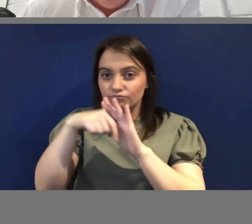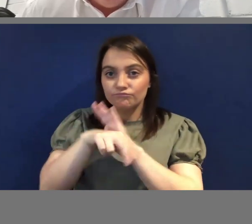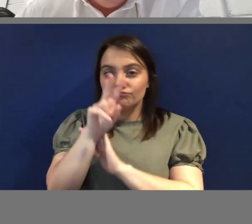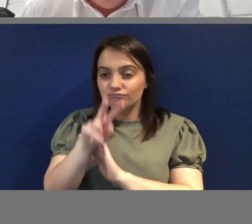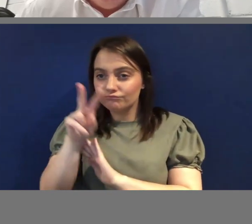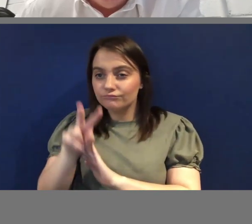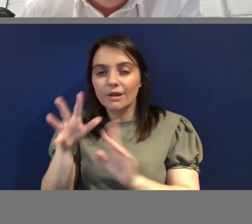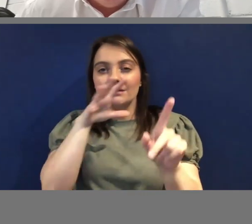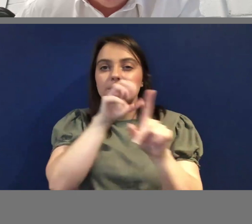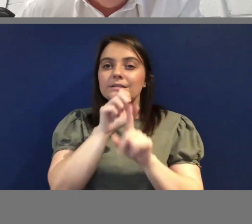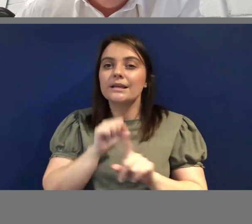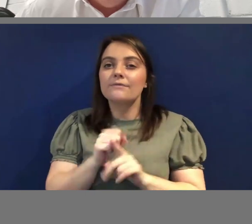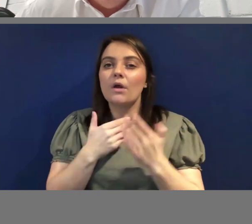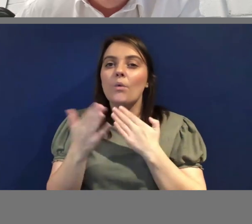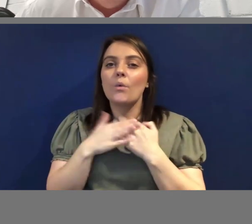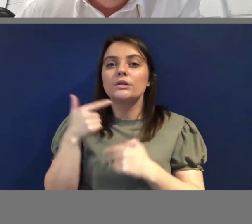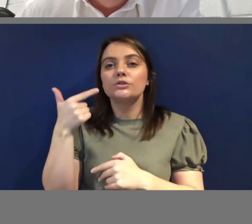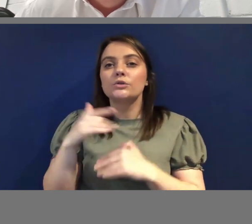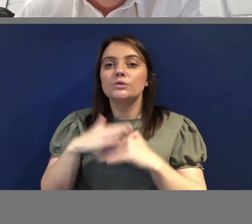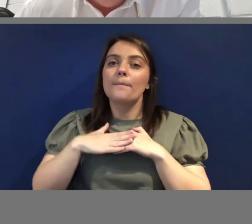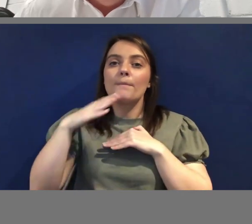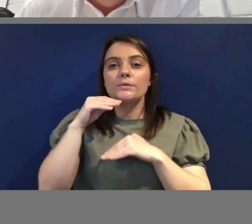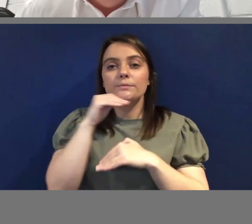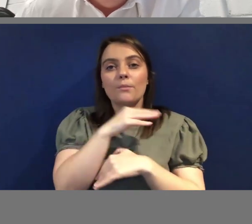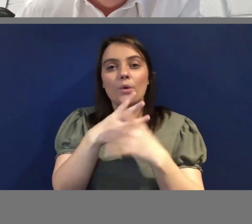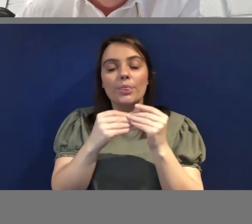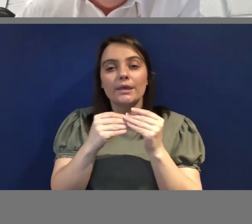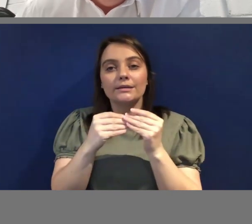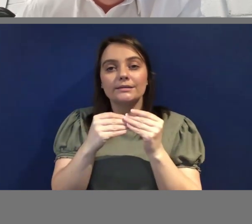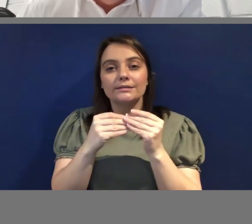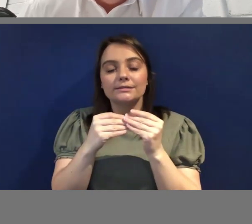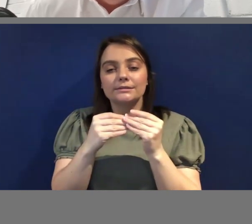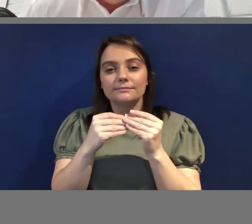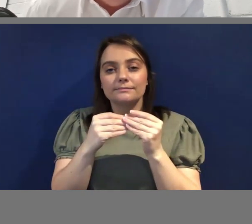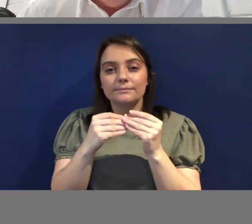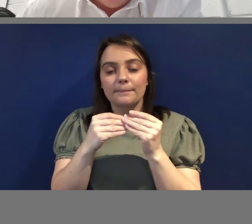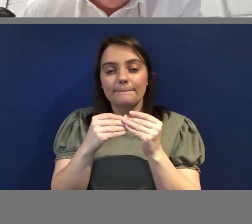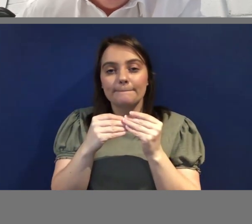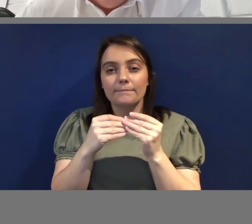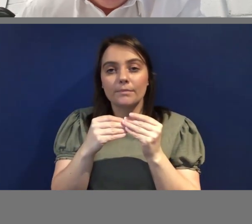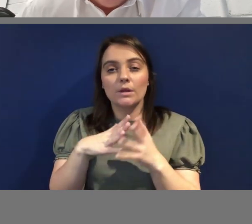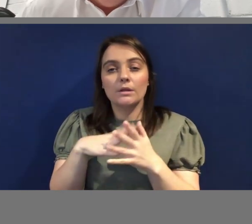you think are the two most important things to improve sorry the two most important criteria